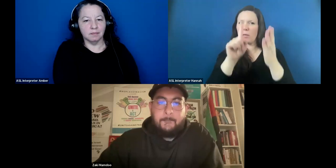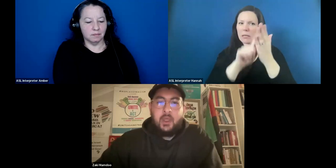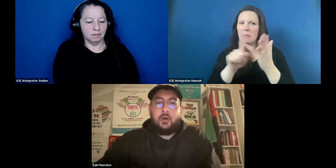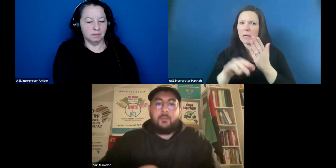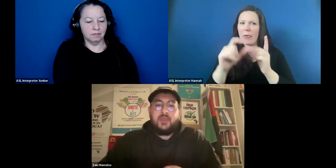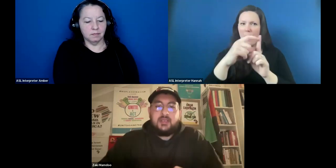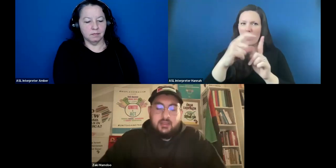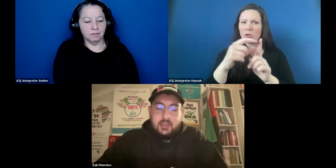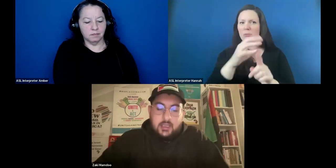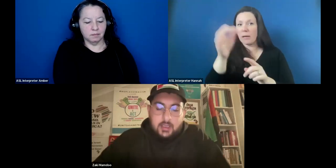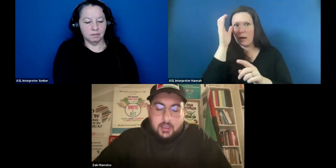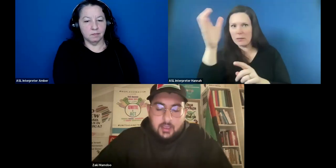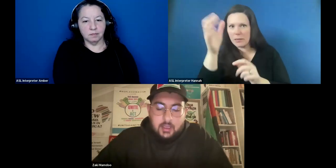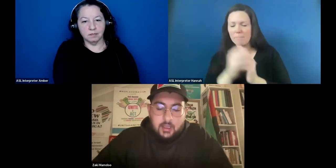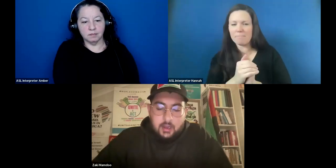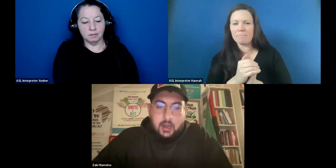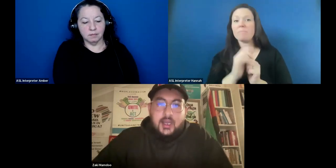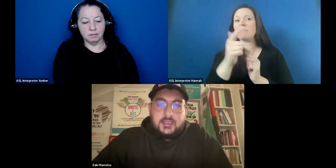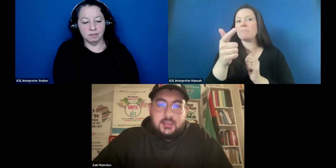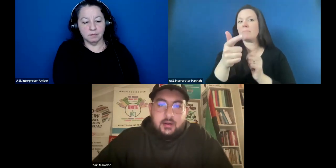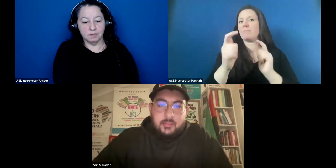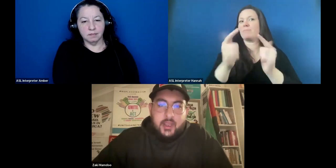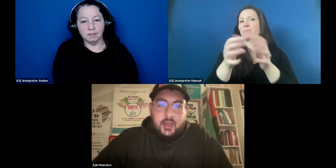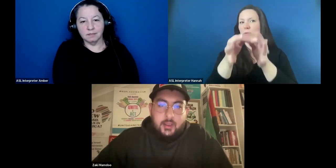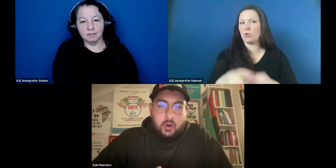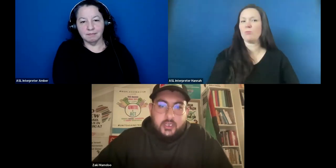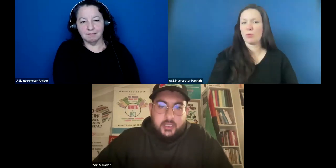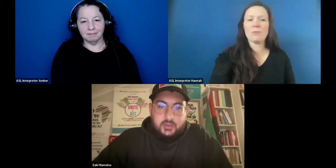Now, as the last remaining project